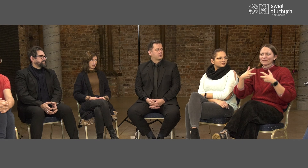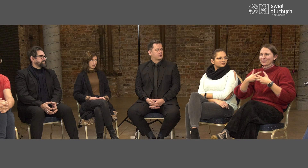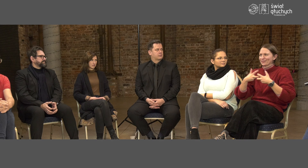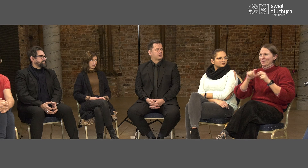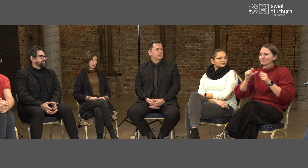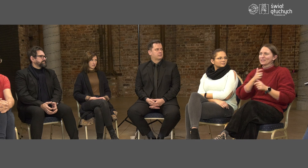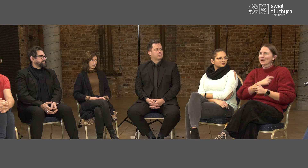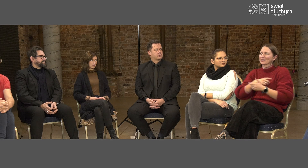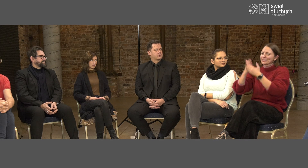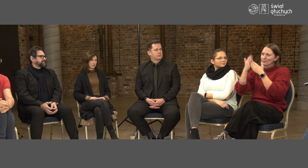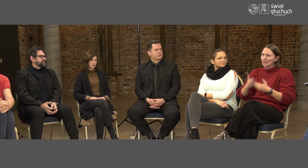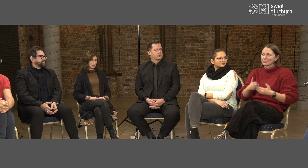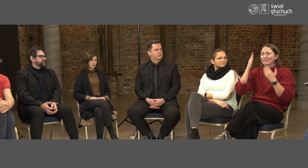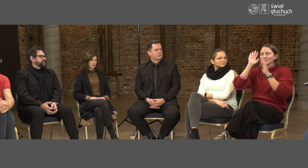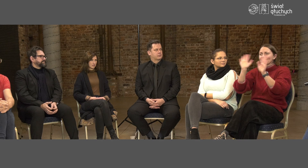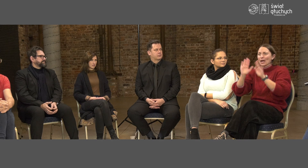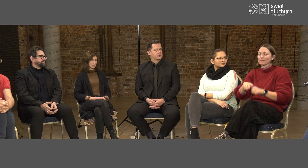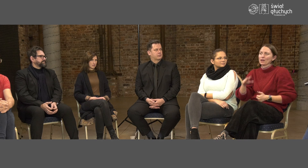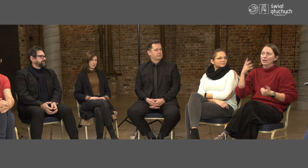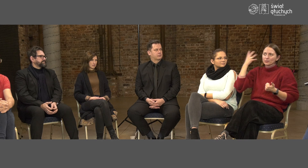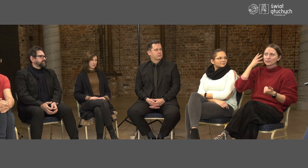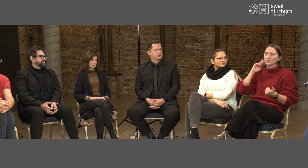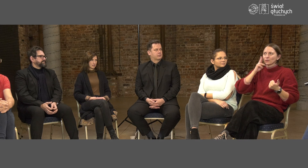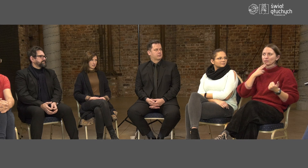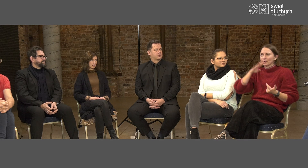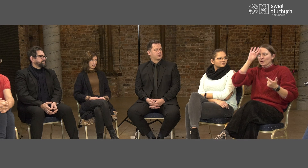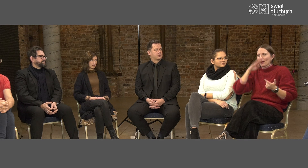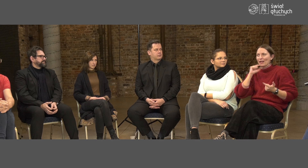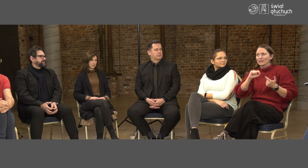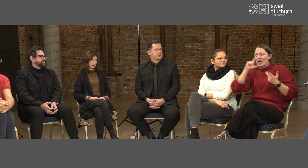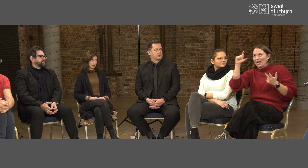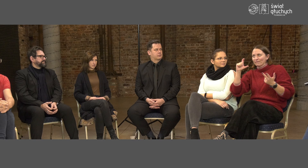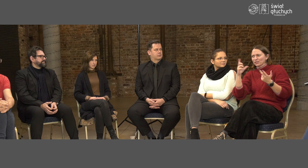"Hello, I warmly invite implanted people, deaf/Deaf people, hard of hearing people..." —